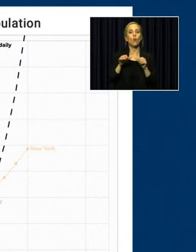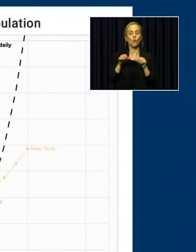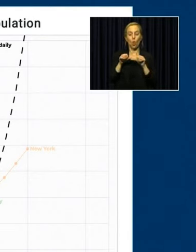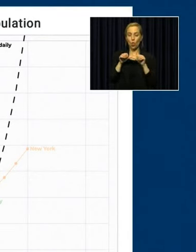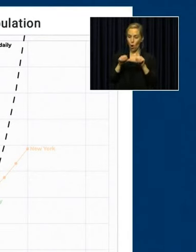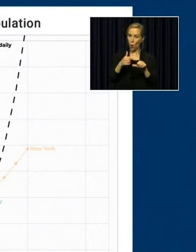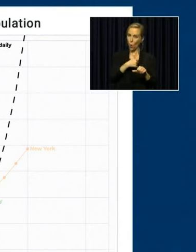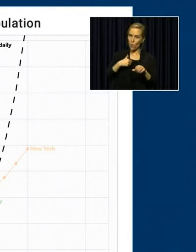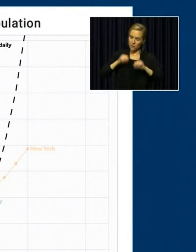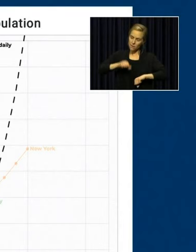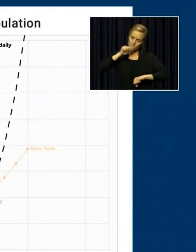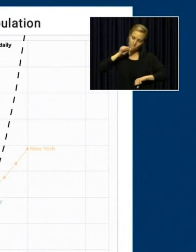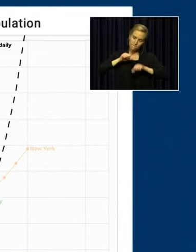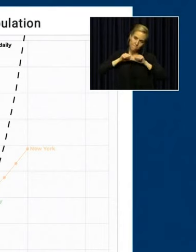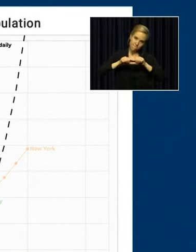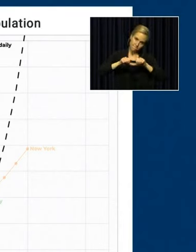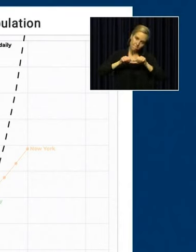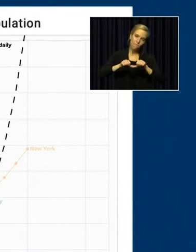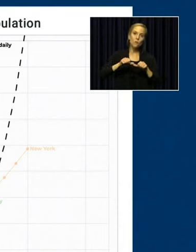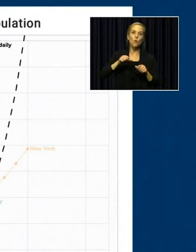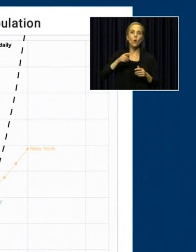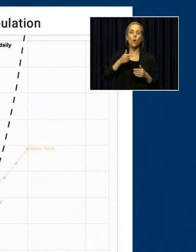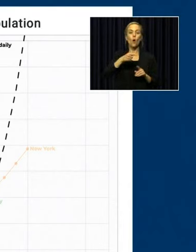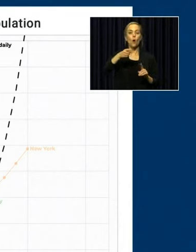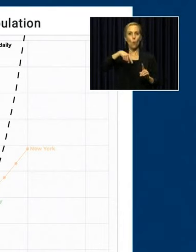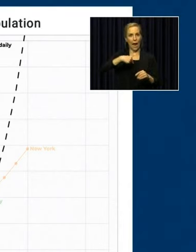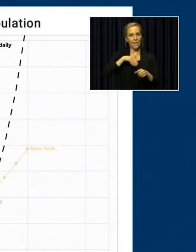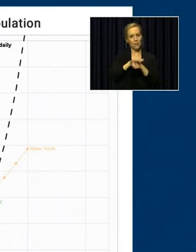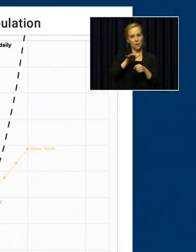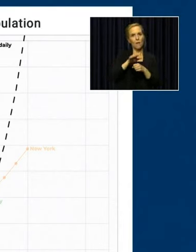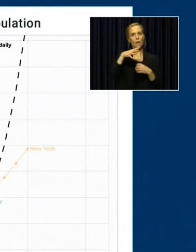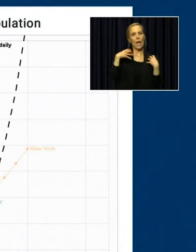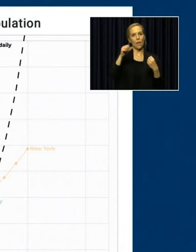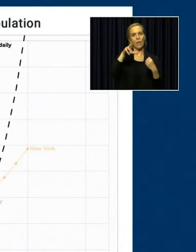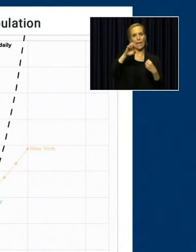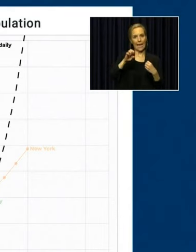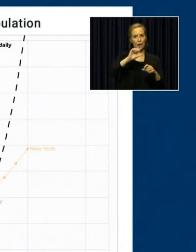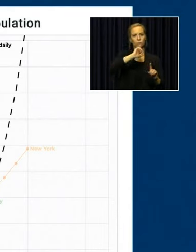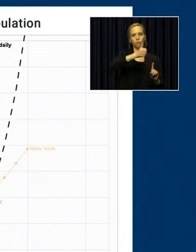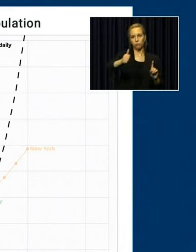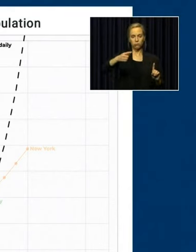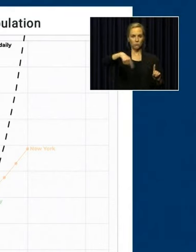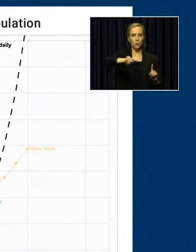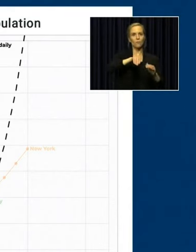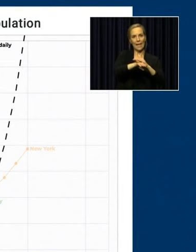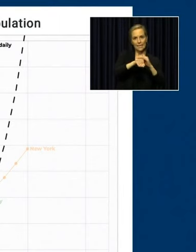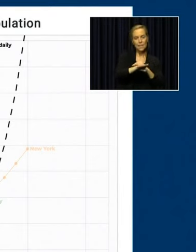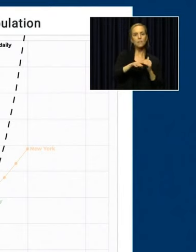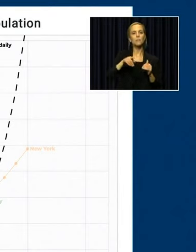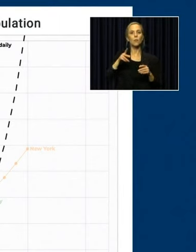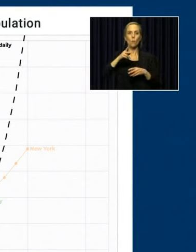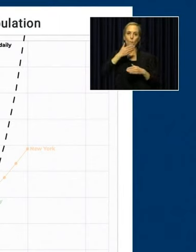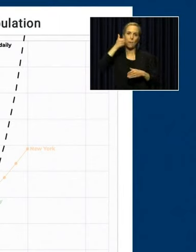ASSUMPTIONS HAVE TO BE MADE, SO THERE'S NO SLIGHT OF HAND HERE, TRANSPARENCY ABOUT HOW WE USE THESE DIFFERENT TOOLS.